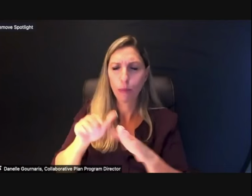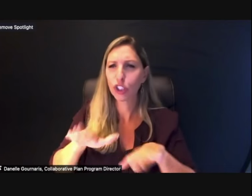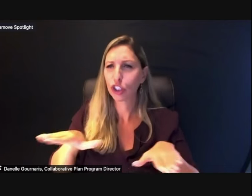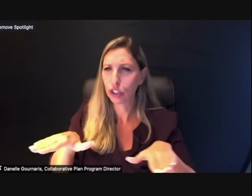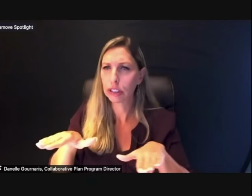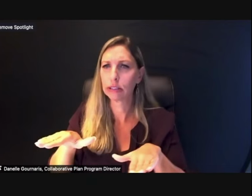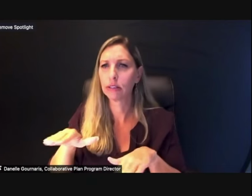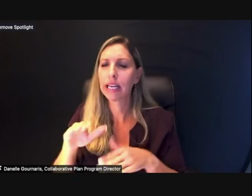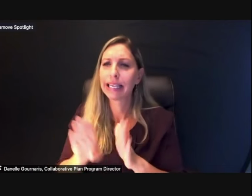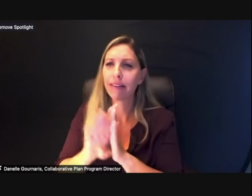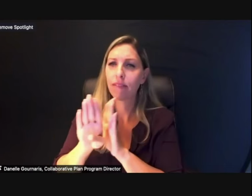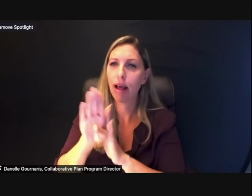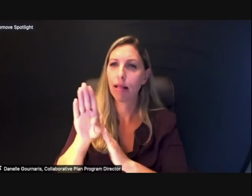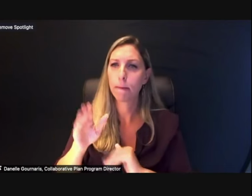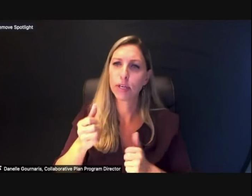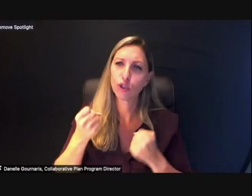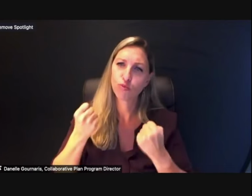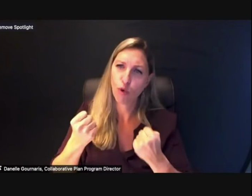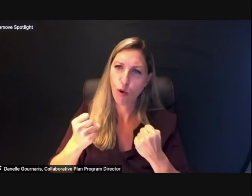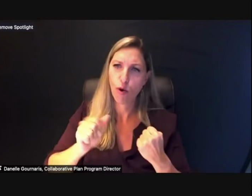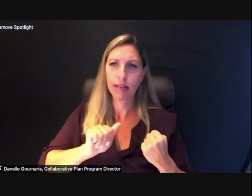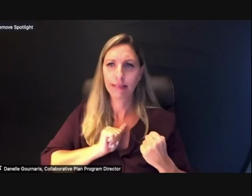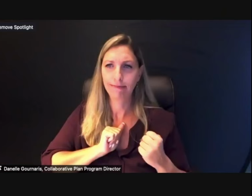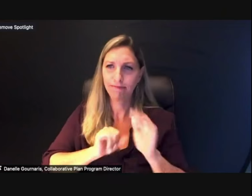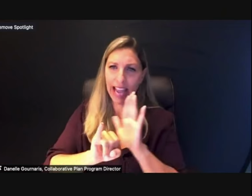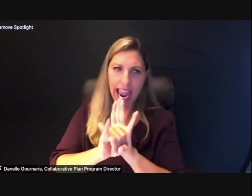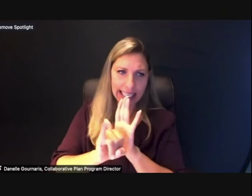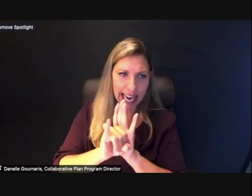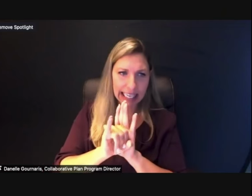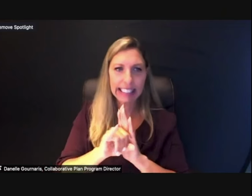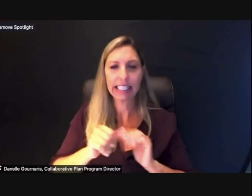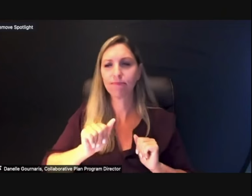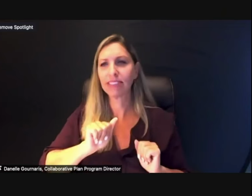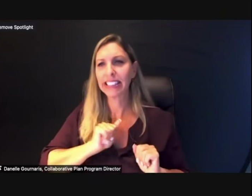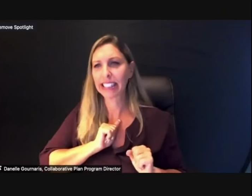approach to help children develop a strong identity and